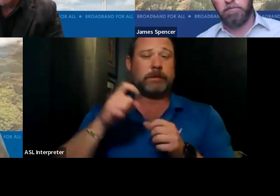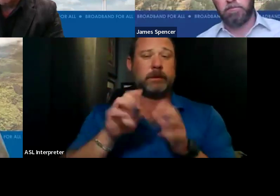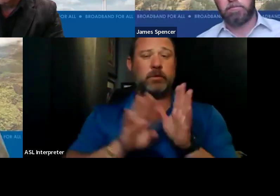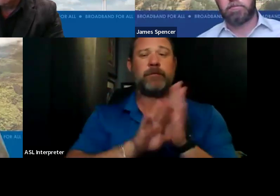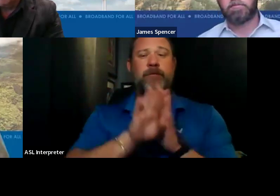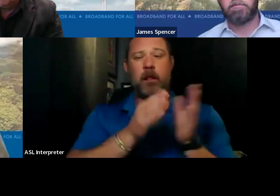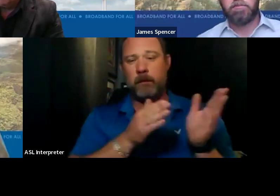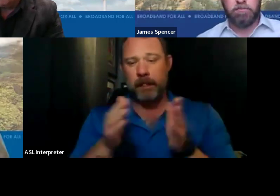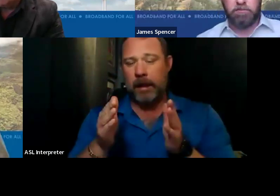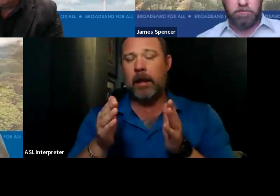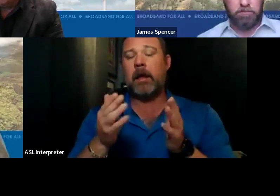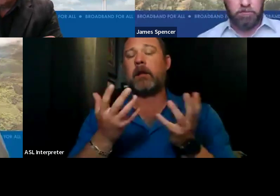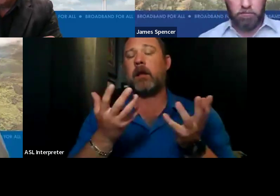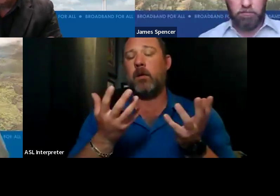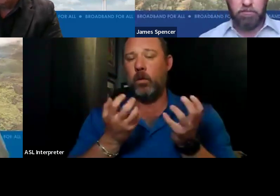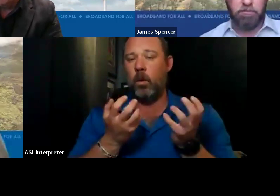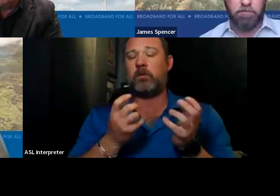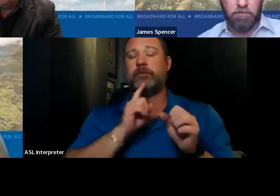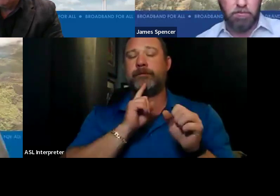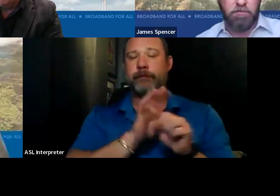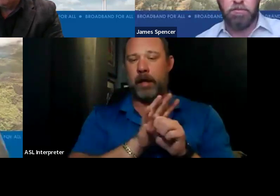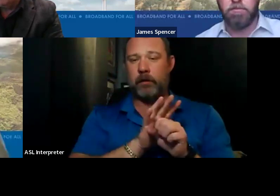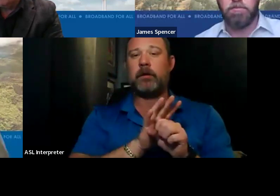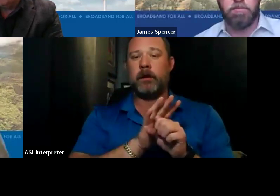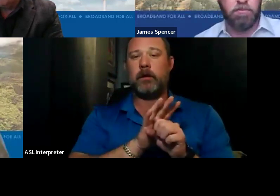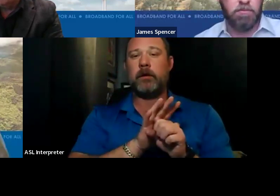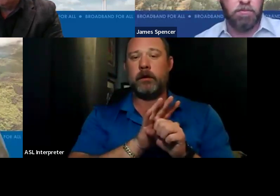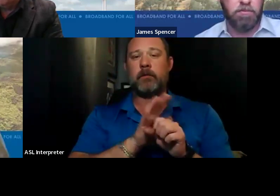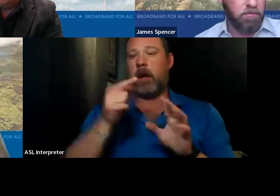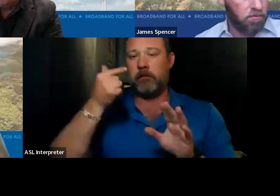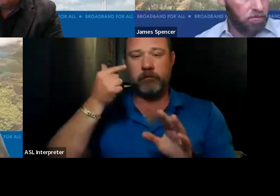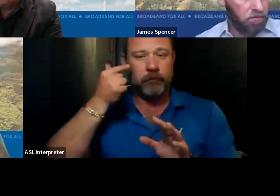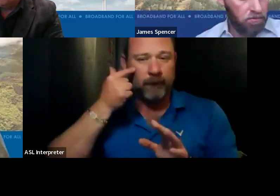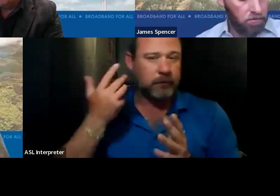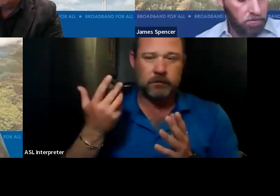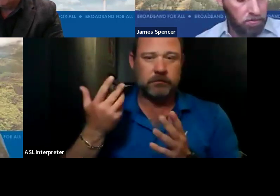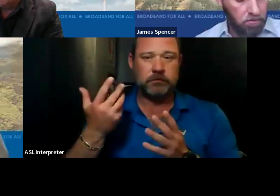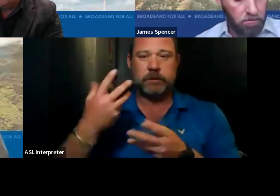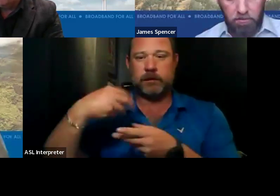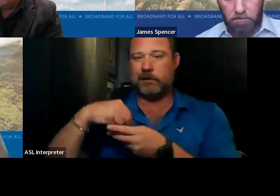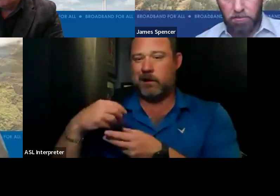a desire to have it validated by, you know a government entity or government entities